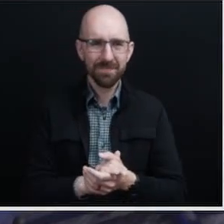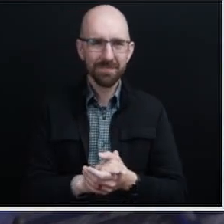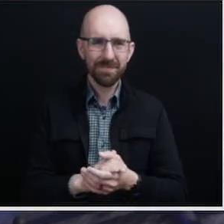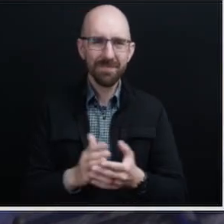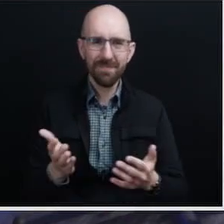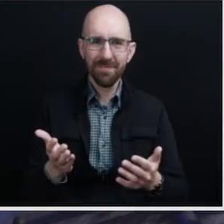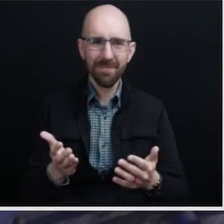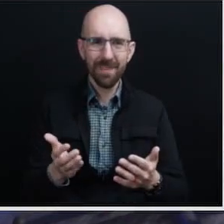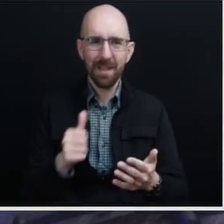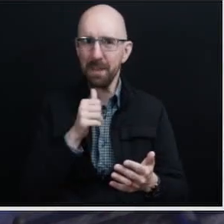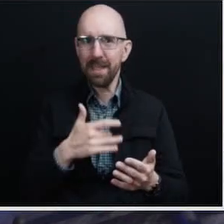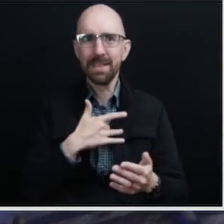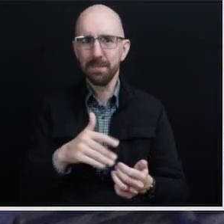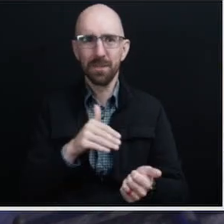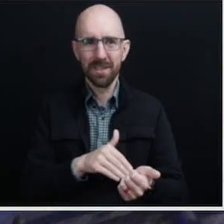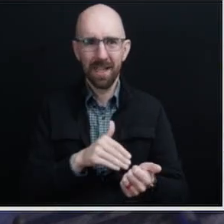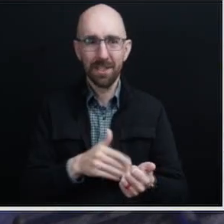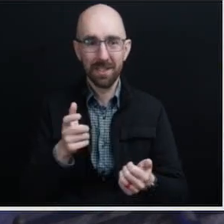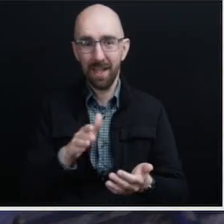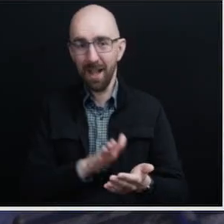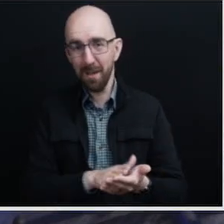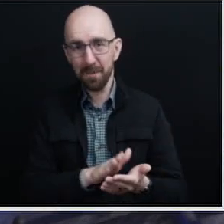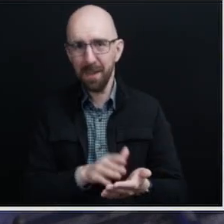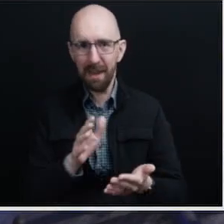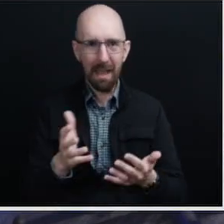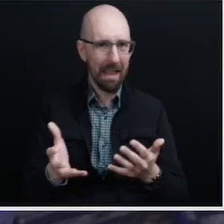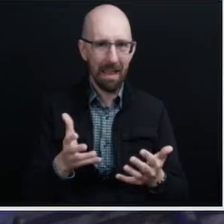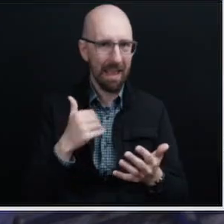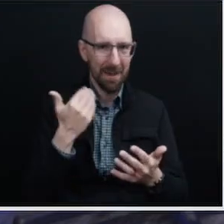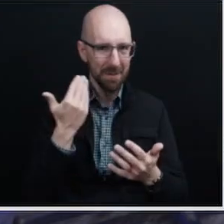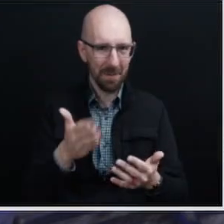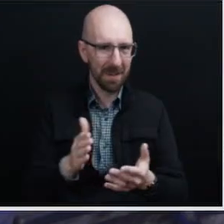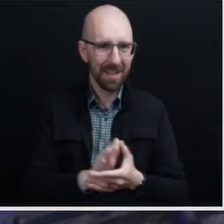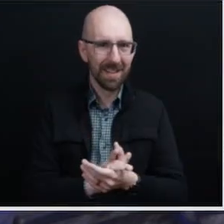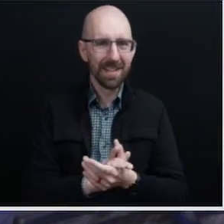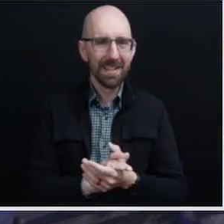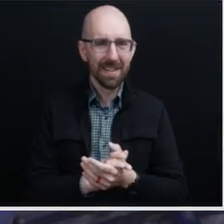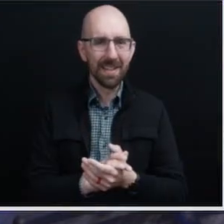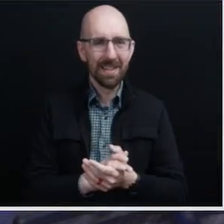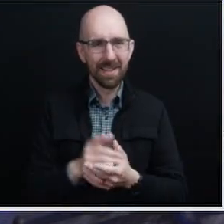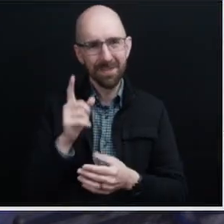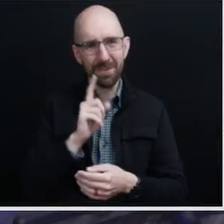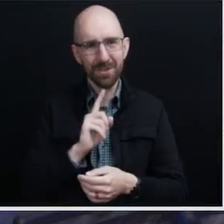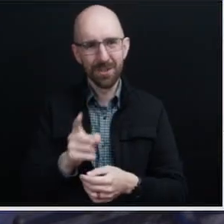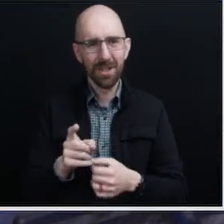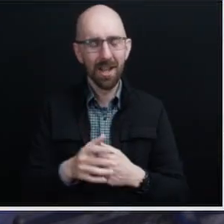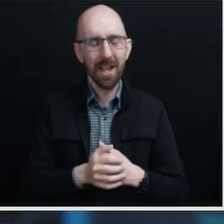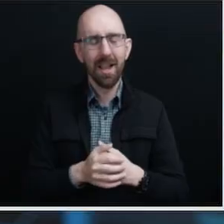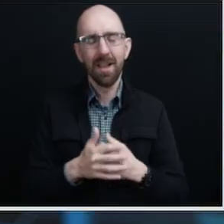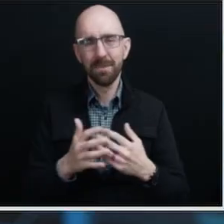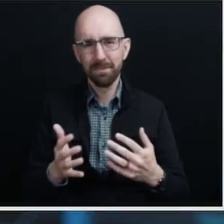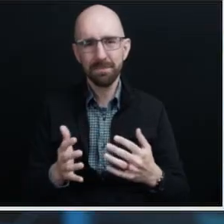if that was a compliment, but I'm gonna take it. Typical doctor, that's for sure. Um, you know,